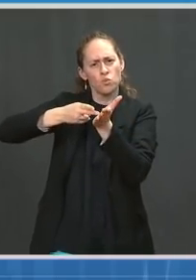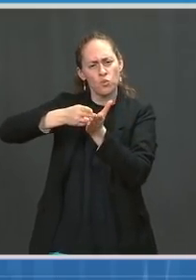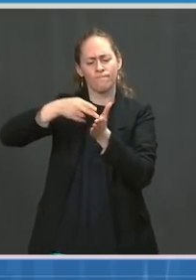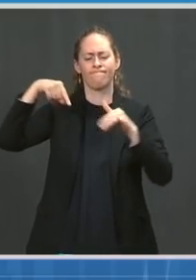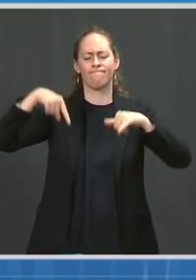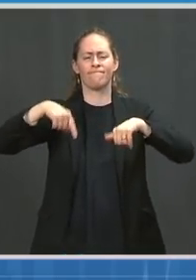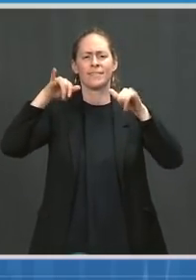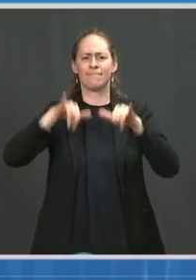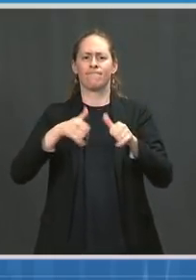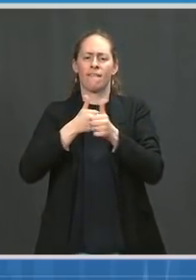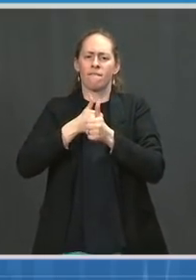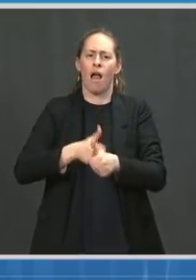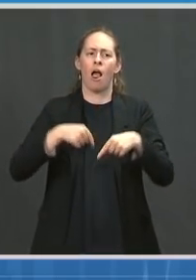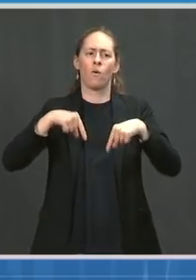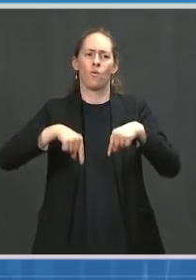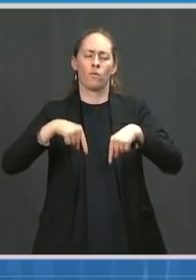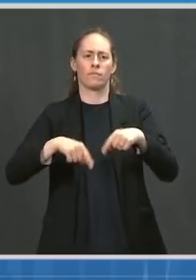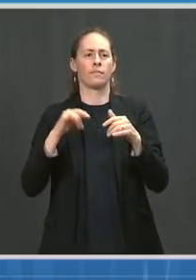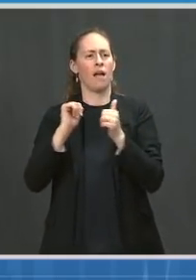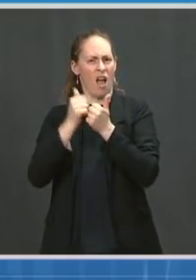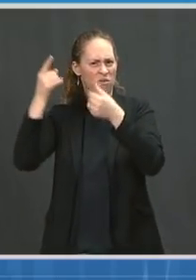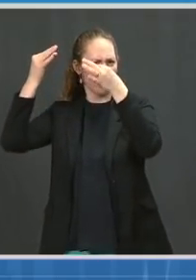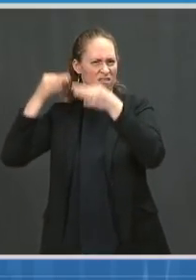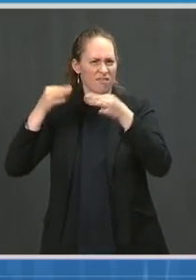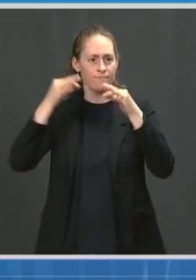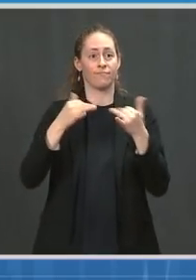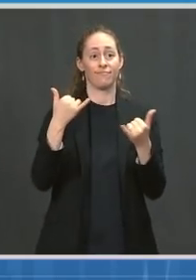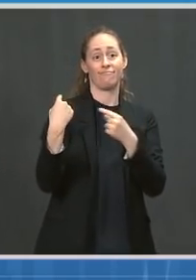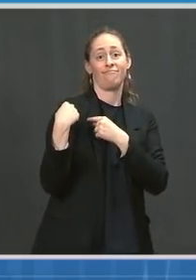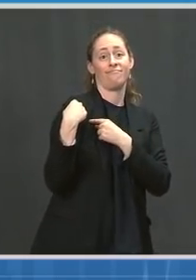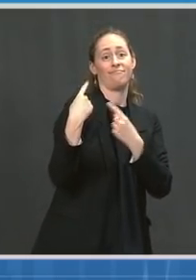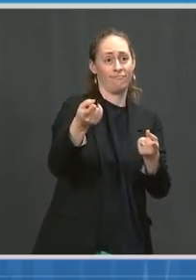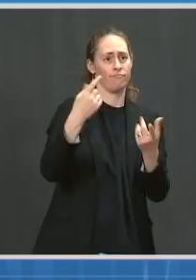Over the past 24 hours, we've been working to provide clear information to the public